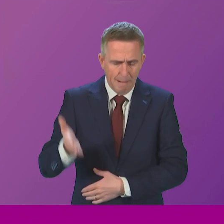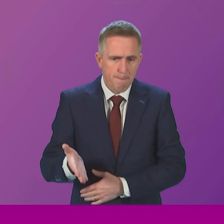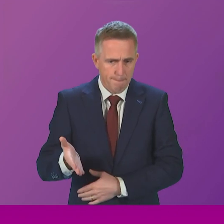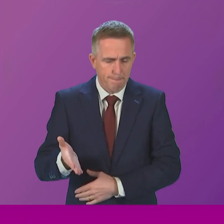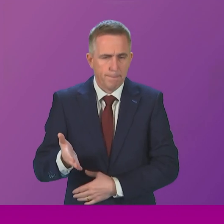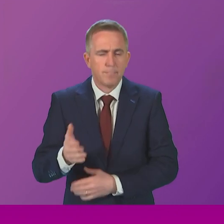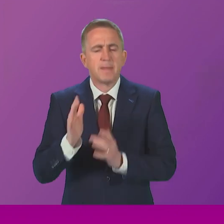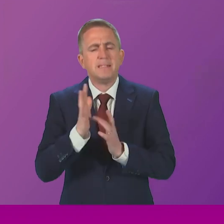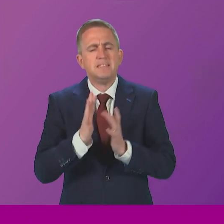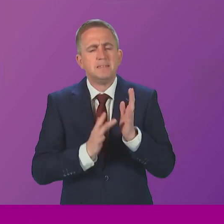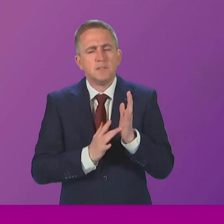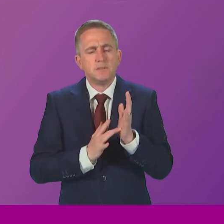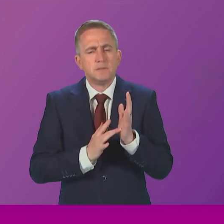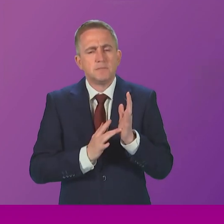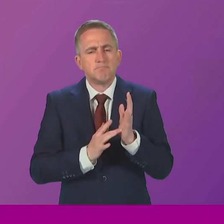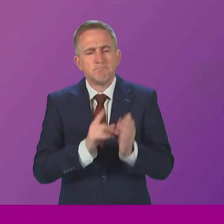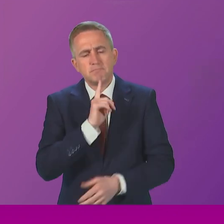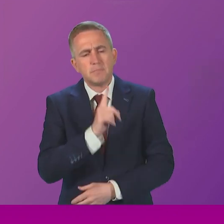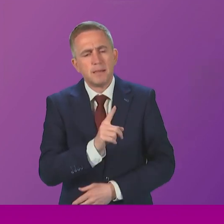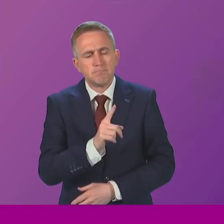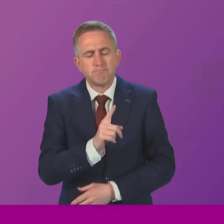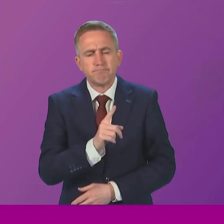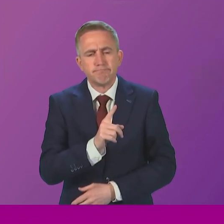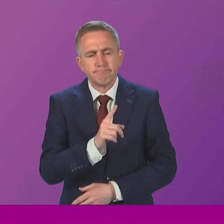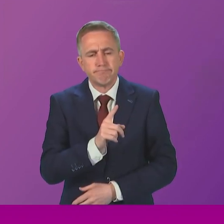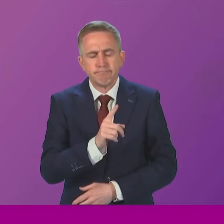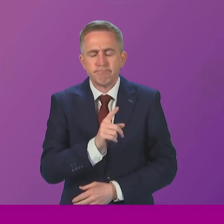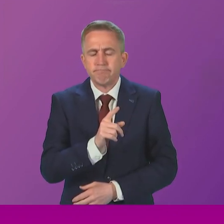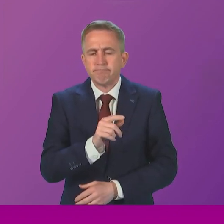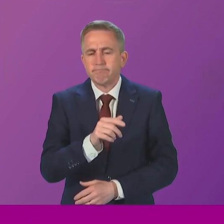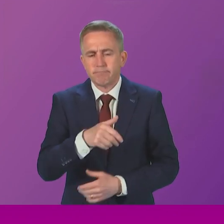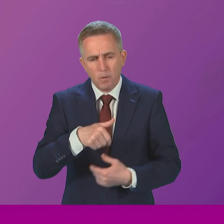Jesus told him, ‘Go and do likewise.’”